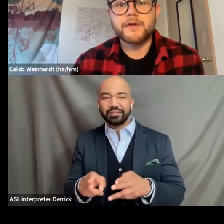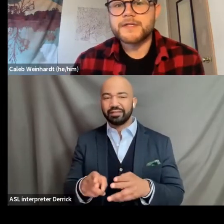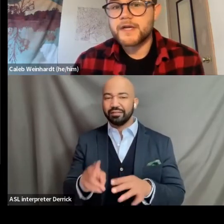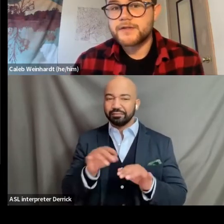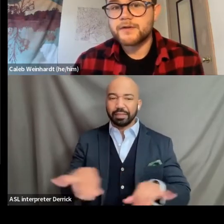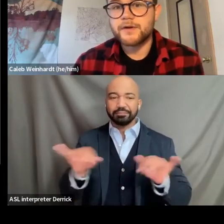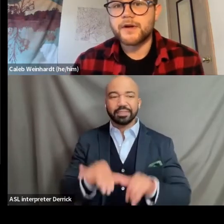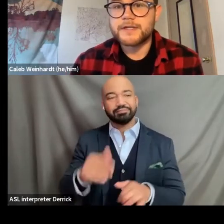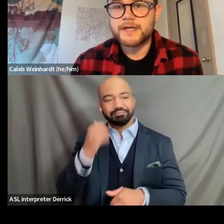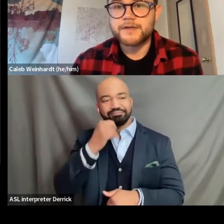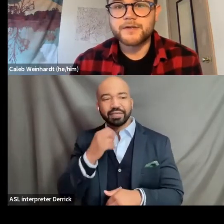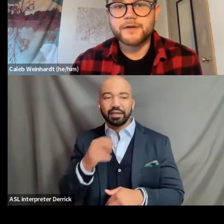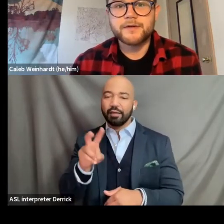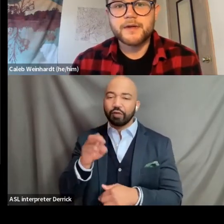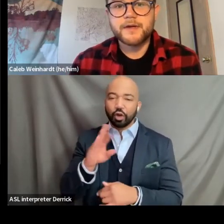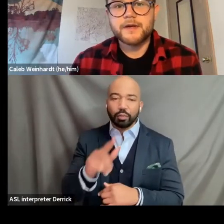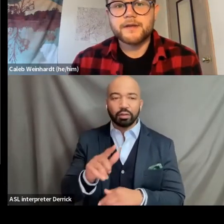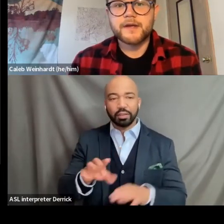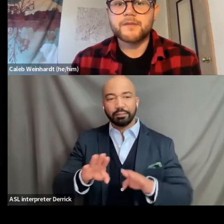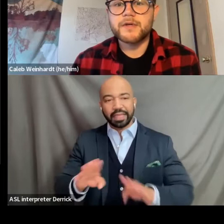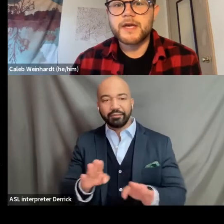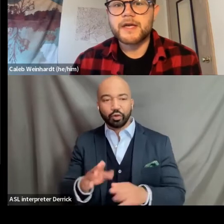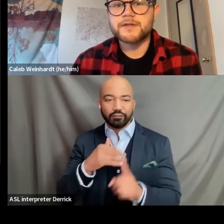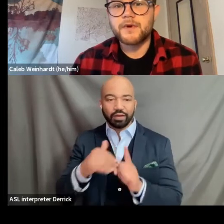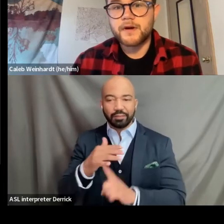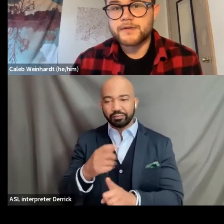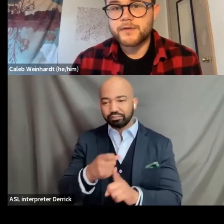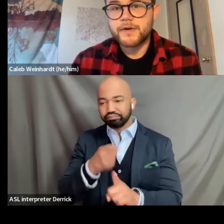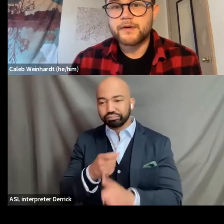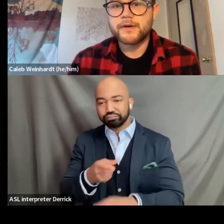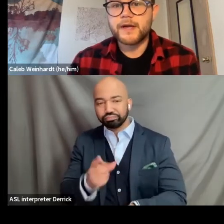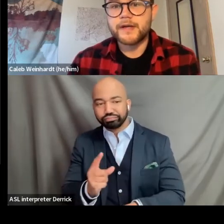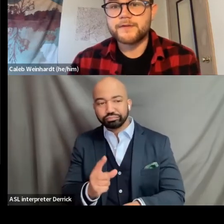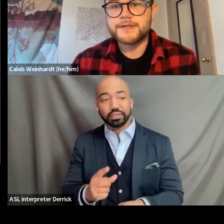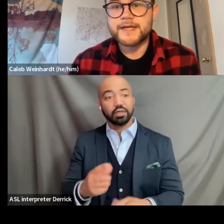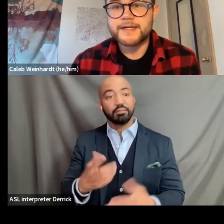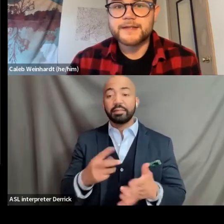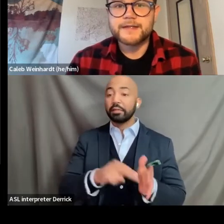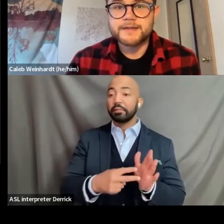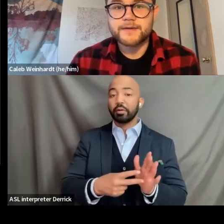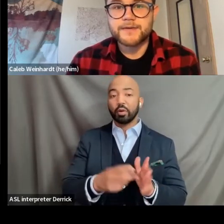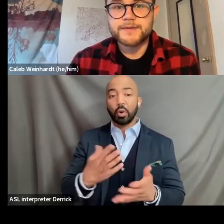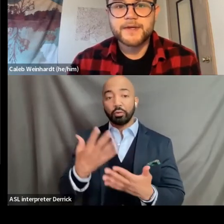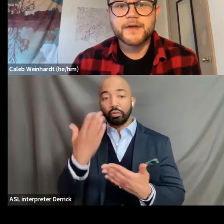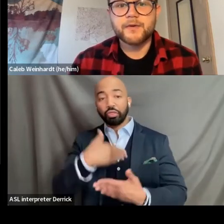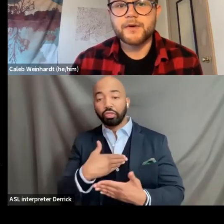whether intentional or unintentional, that communicate derogatory or negative slights and insults